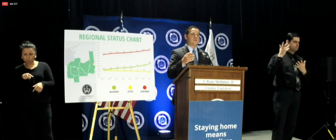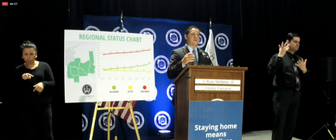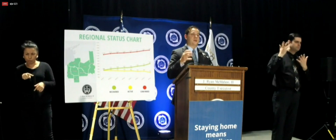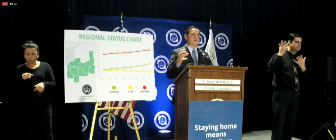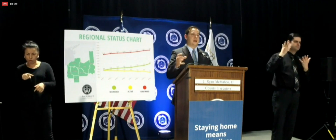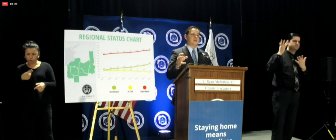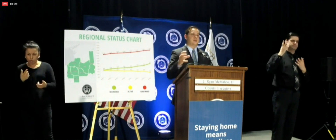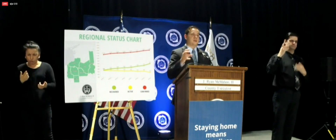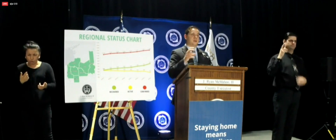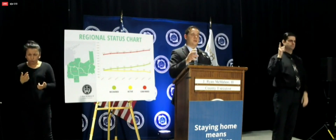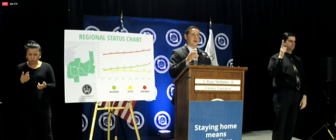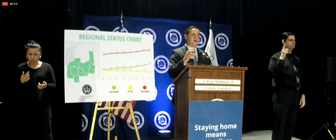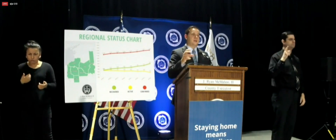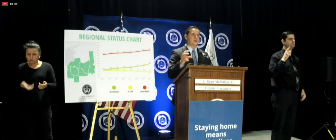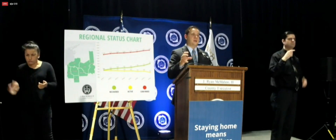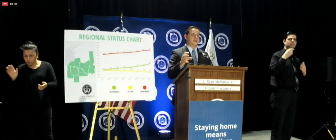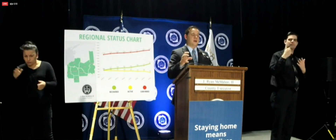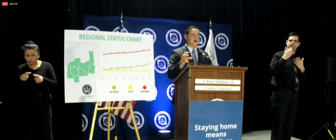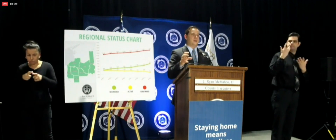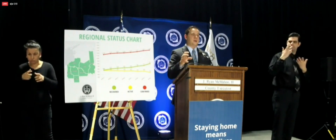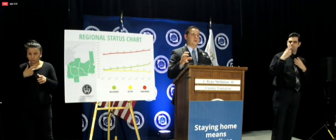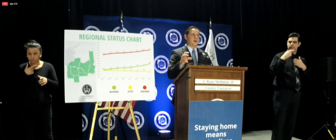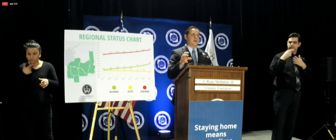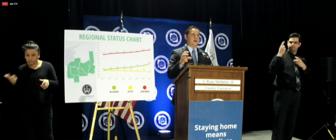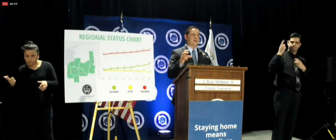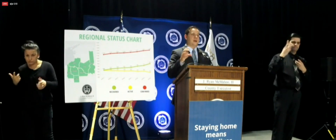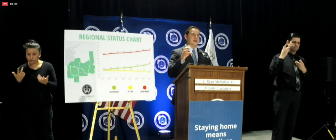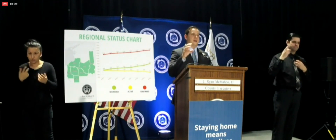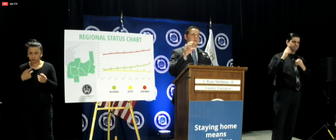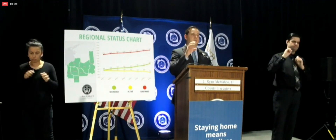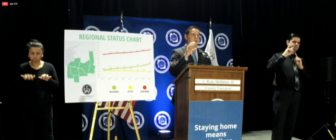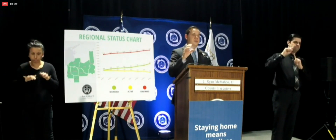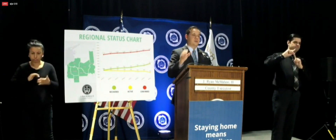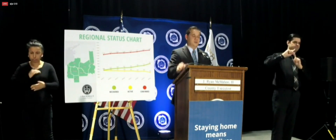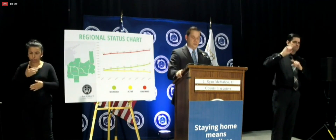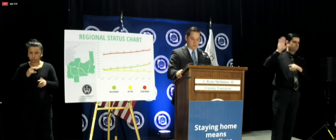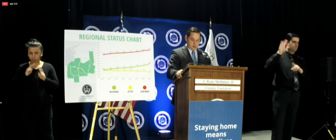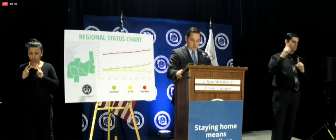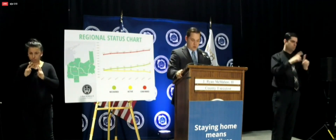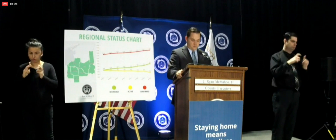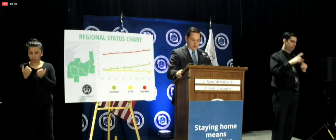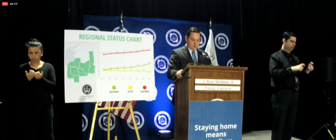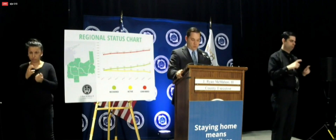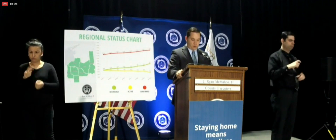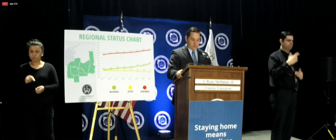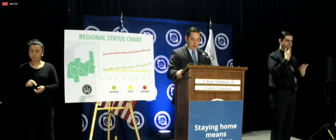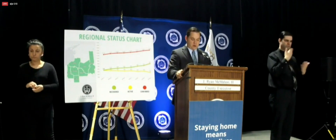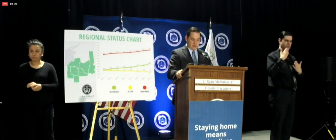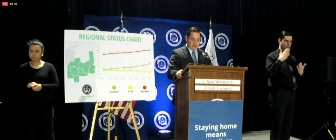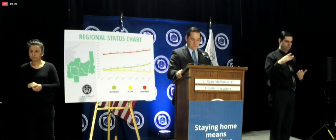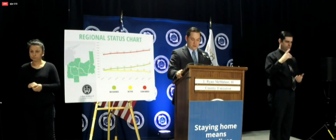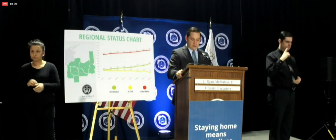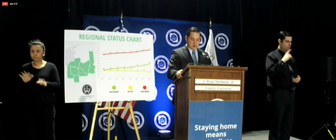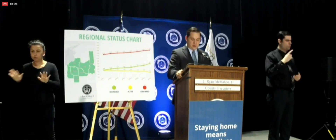STREAMLINE, GET YOU OUT OF QUARANTINE, POTENTIALLY ISOLATION EXCUSE ME, IT ALLOWS US TO LOOK AT THE DATA AND THEN QUALIFY THE DATA, AND REACH OUT